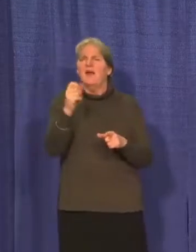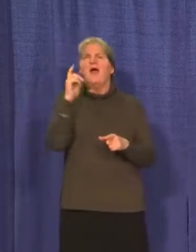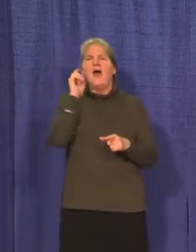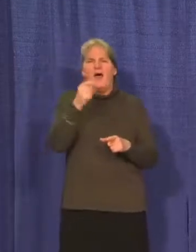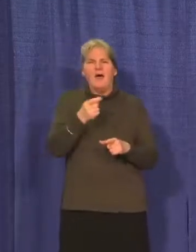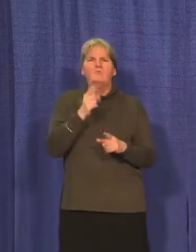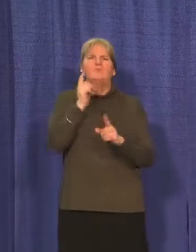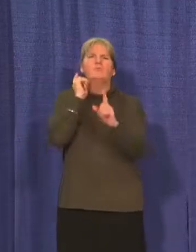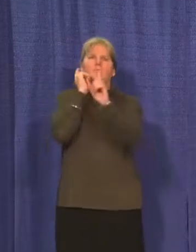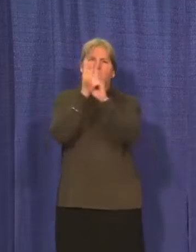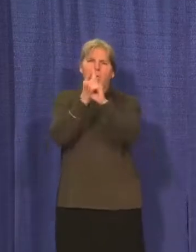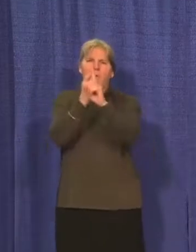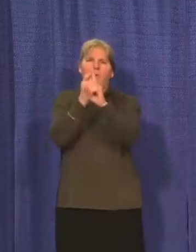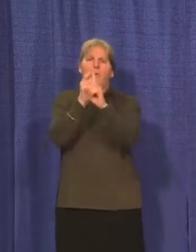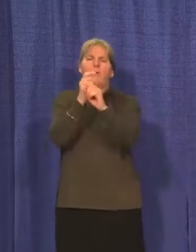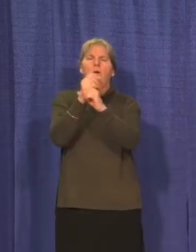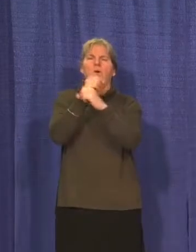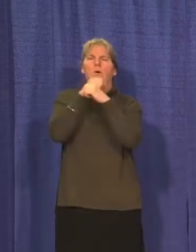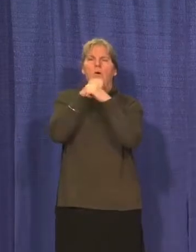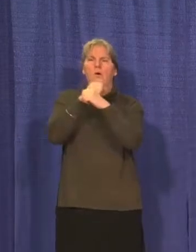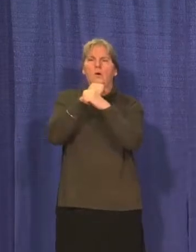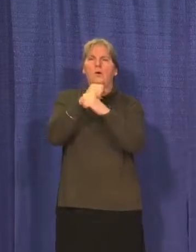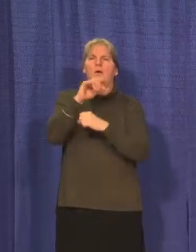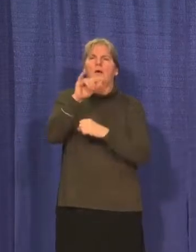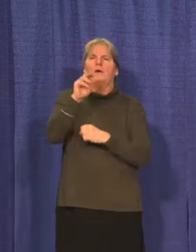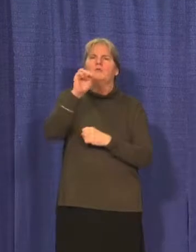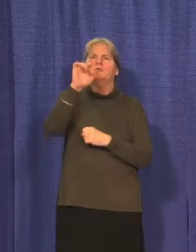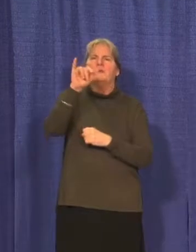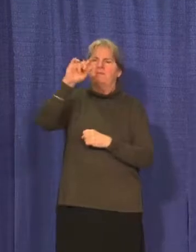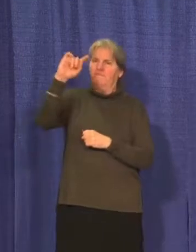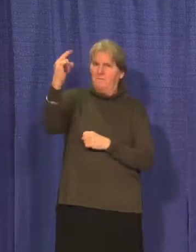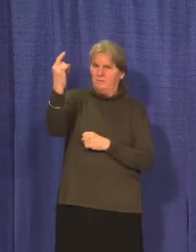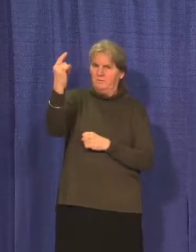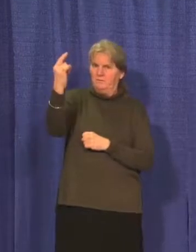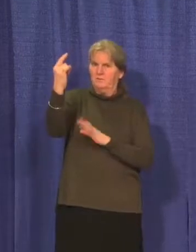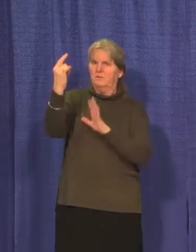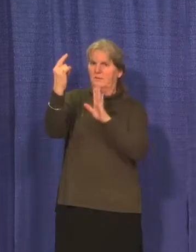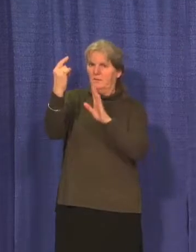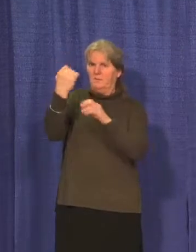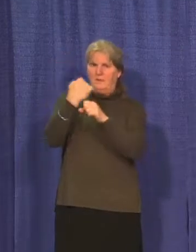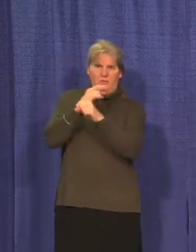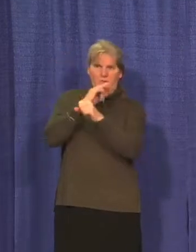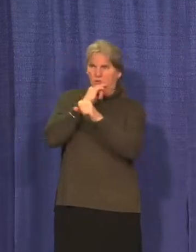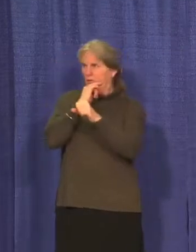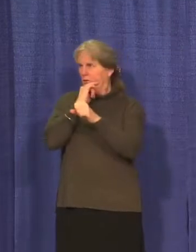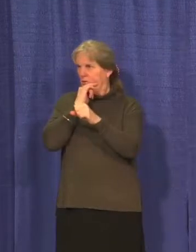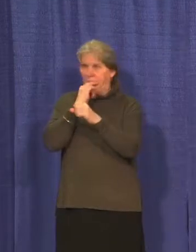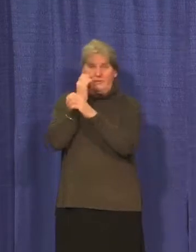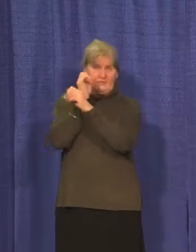need to get to that level first, and we also need to fully answer all of this other questions.